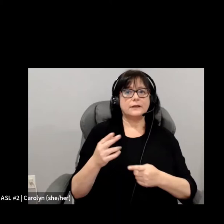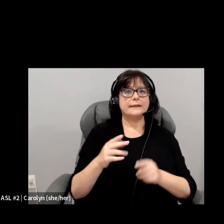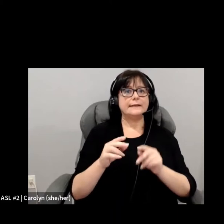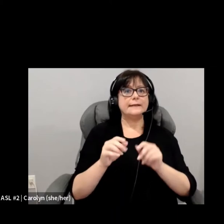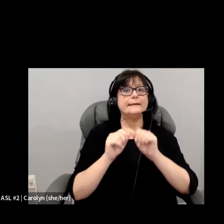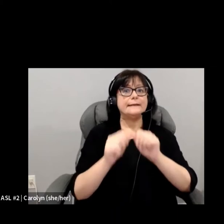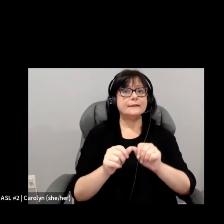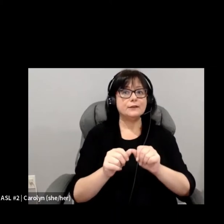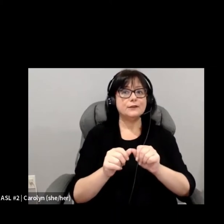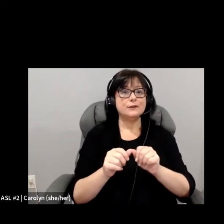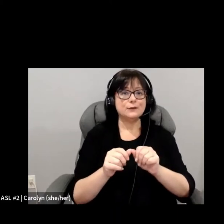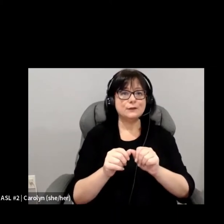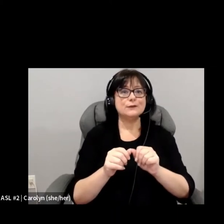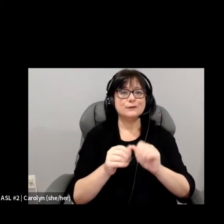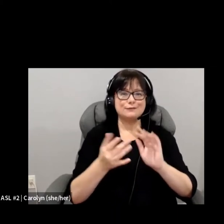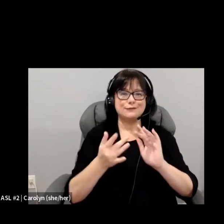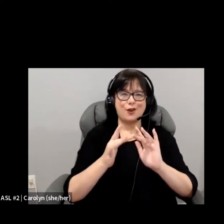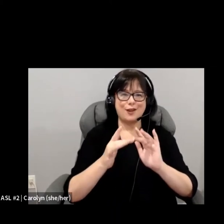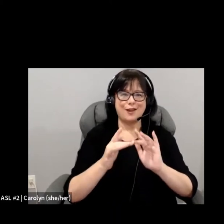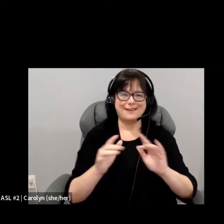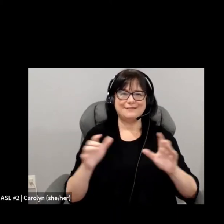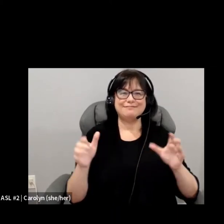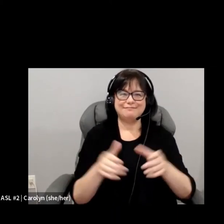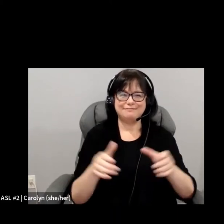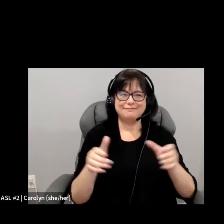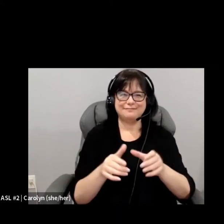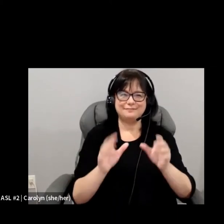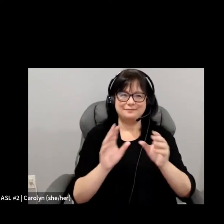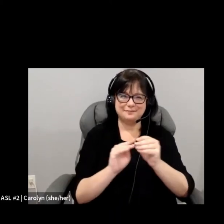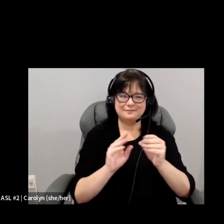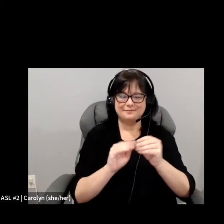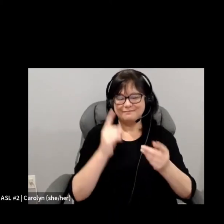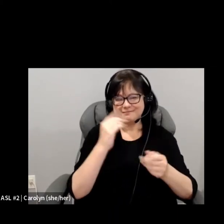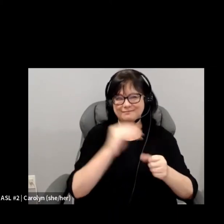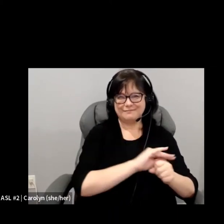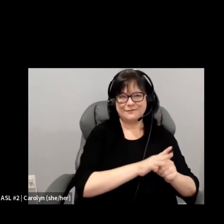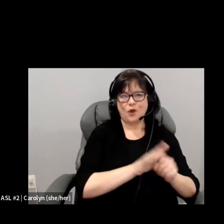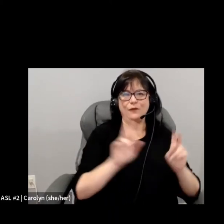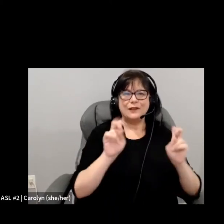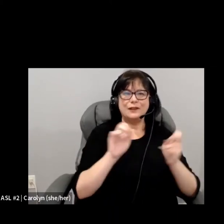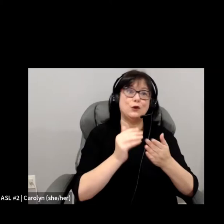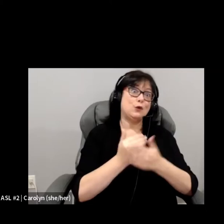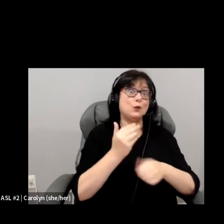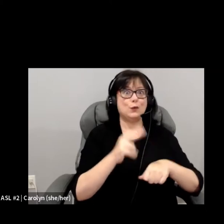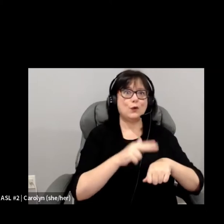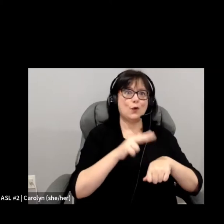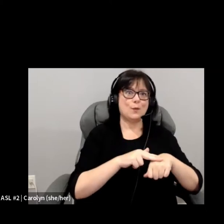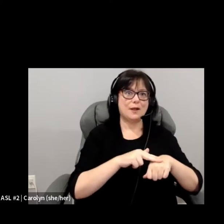WITH ADVOCACY OVER LEGAL AID MODERNIZATION BEHIND US, THE BOARD CONTINUES TO FOCUS IN